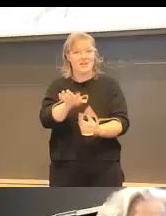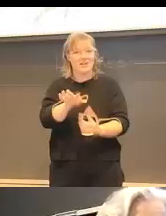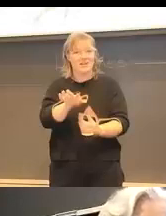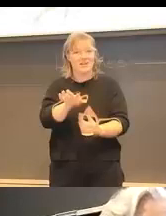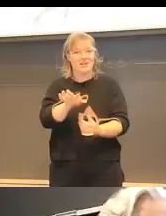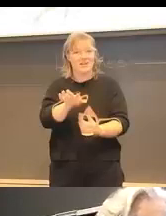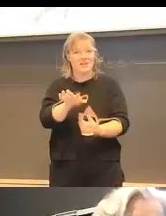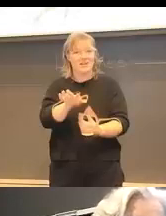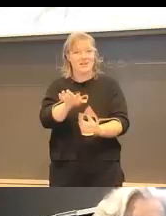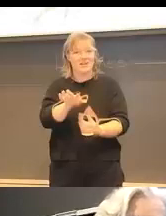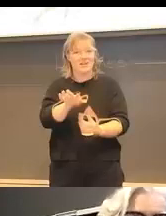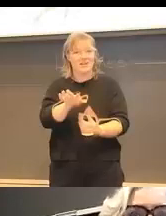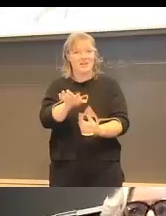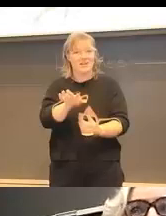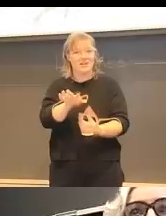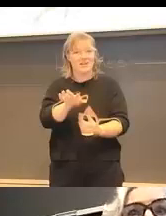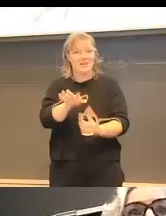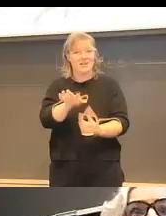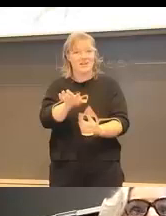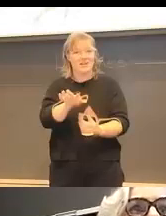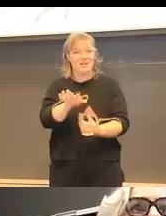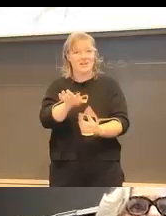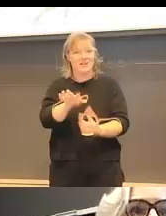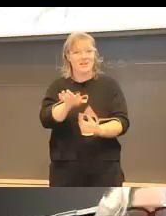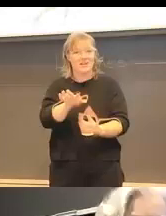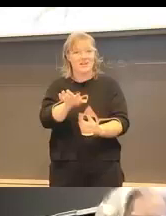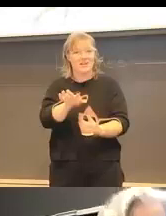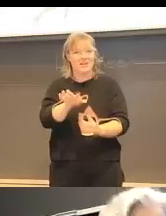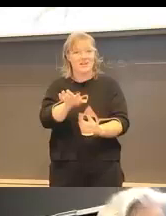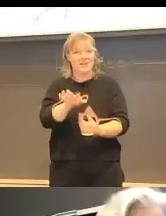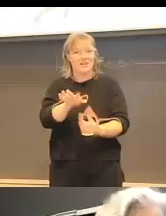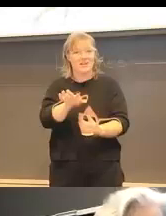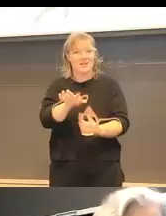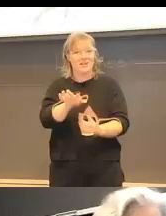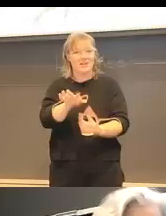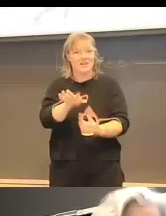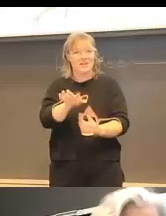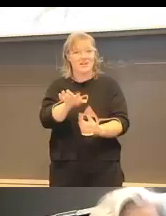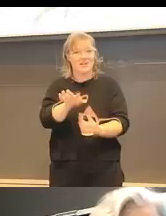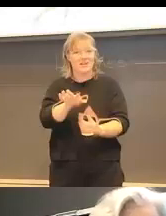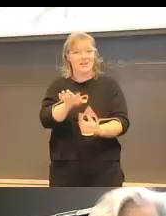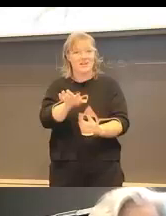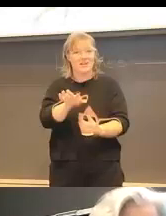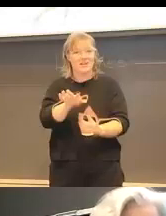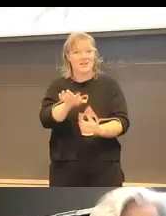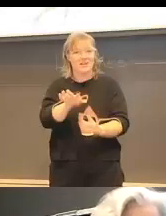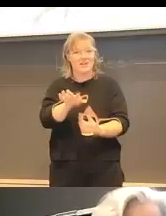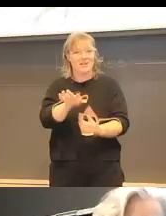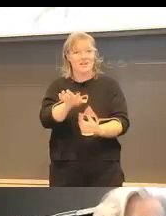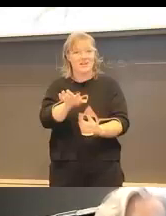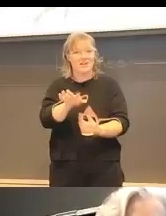and the communication necessary to provide good patient and family centered care these studies